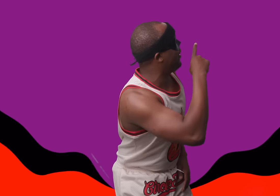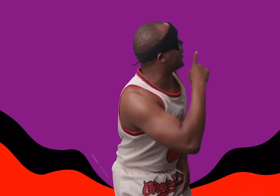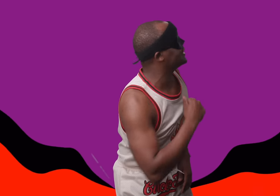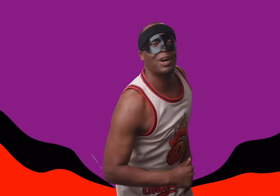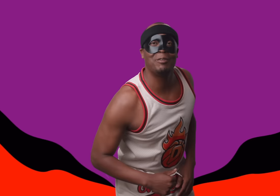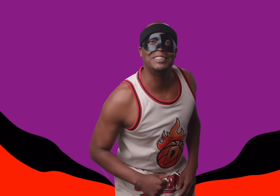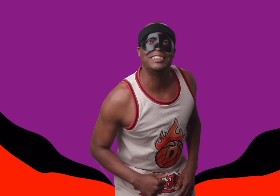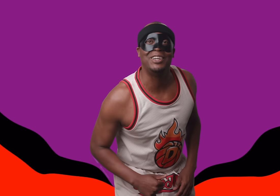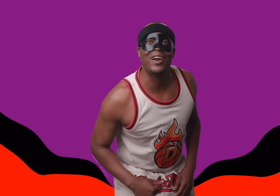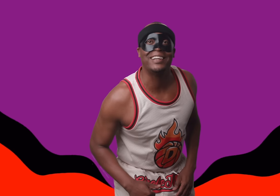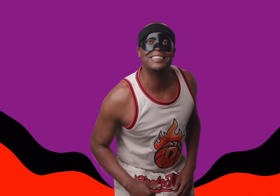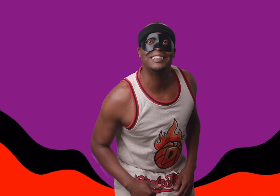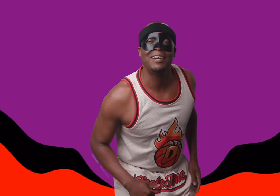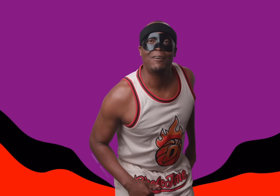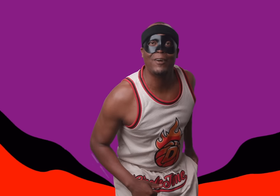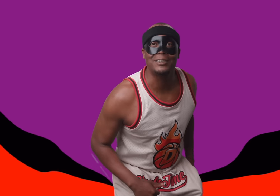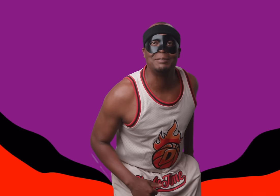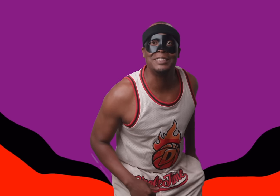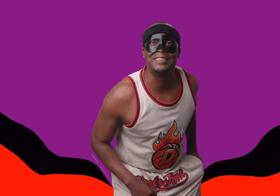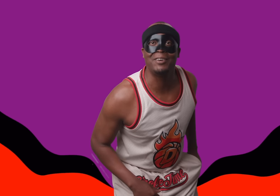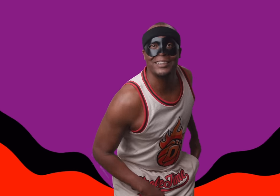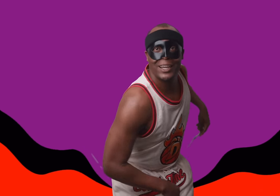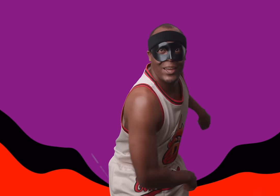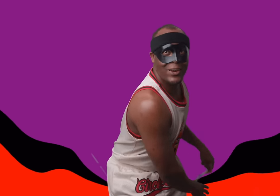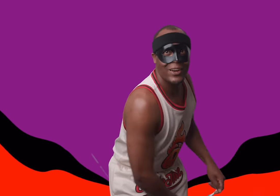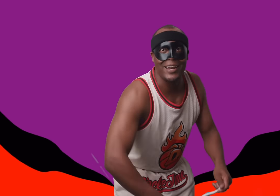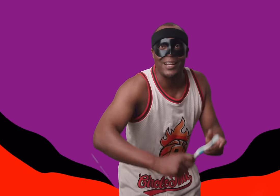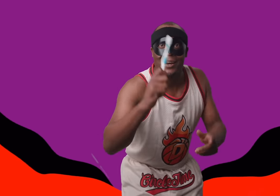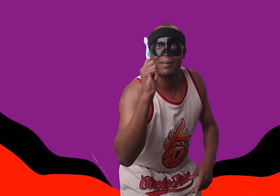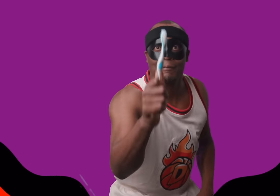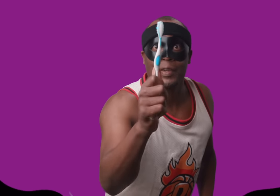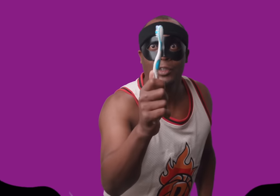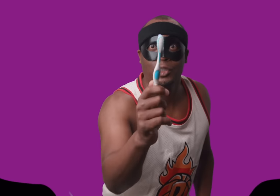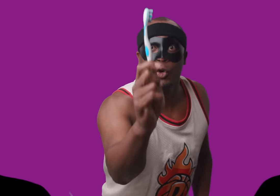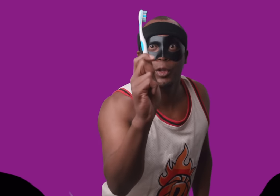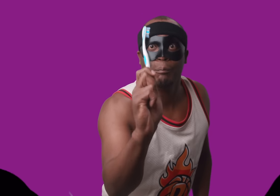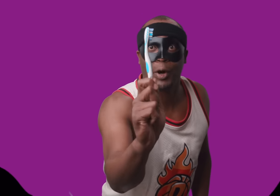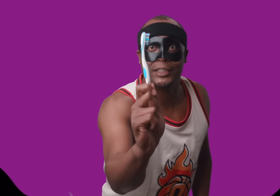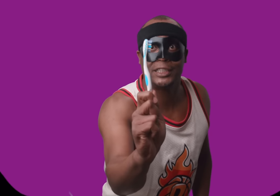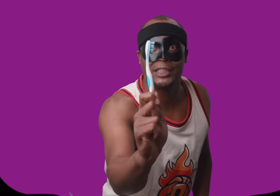And we're going to start with Mr. T Rex. First, Mr. T Rex, you're going to need a toothbrush.